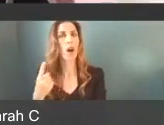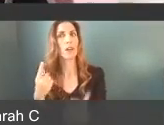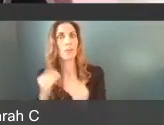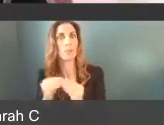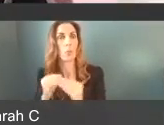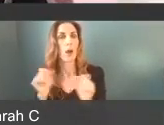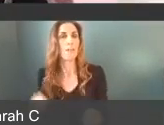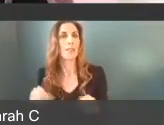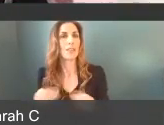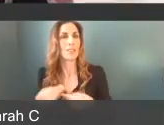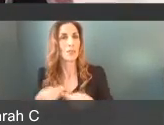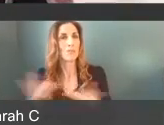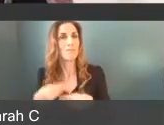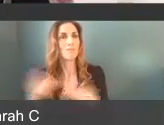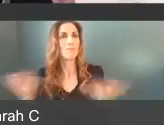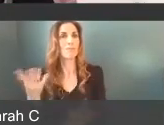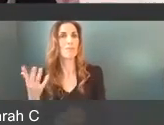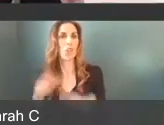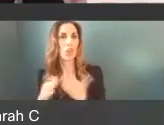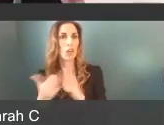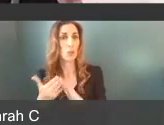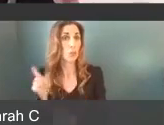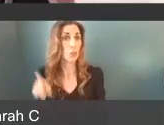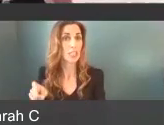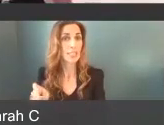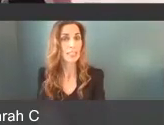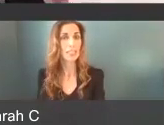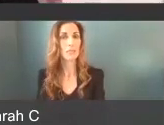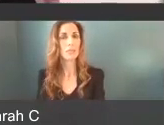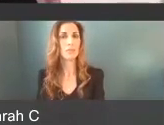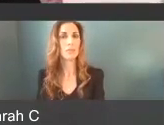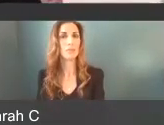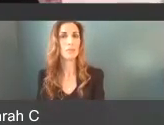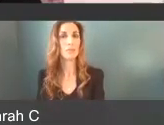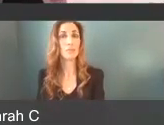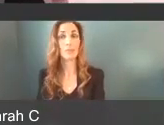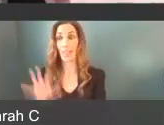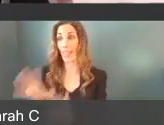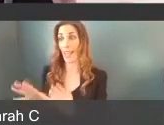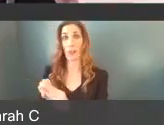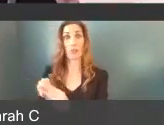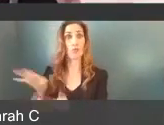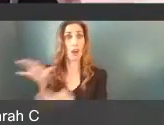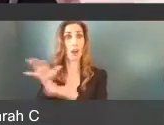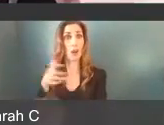into our community where it's needed. So with these extra doses, if we continue to get